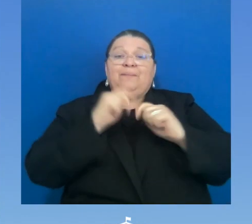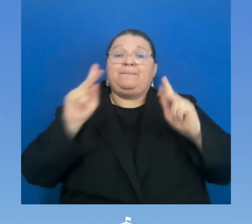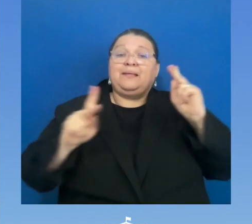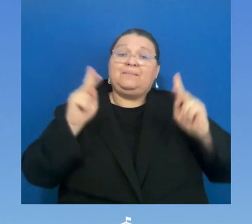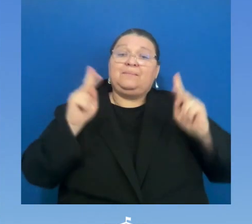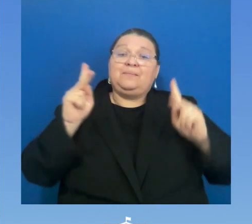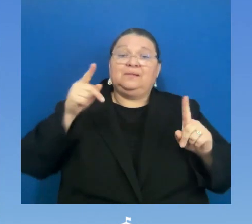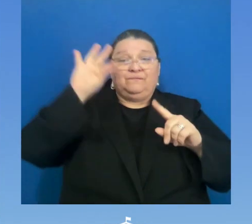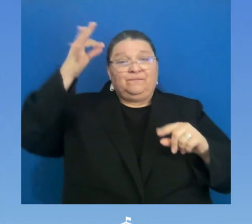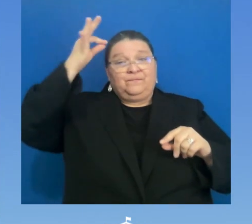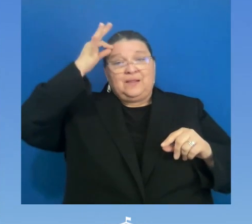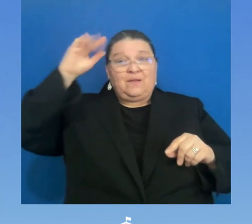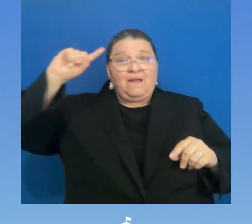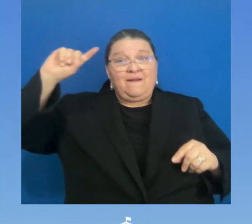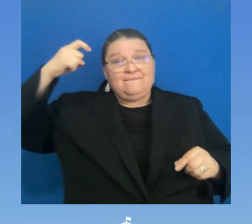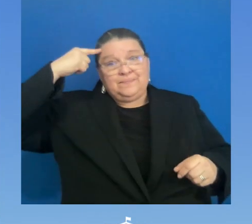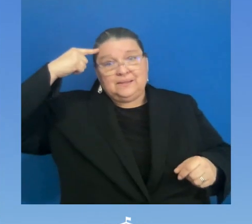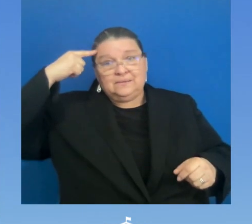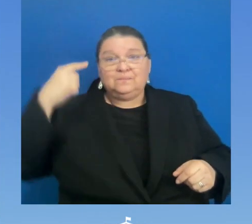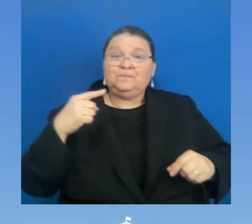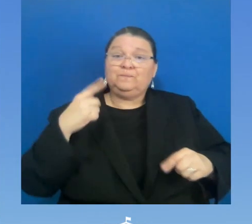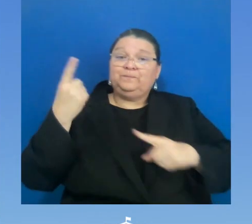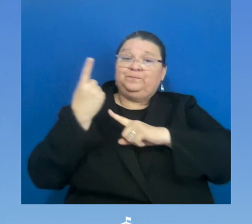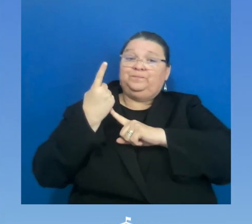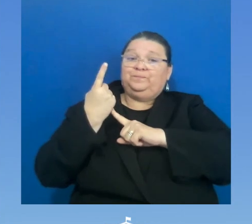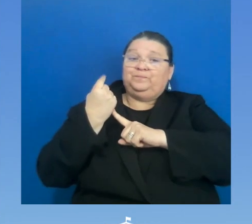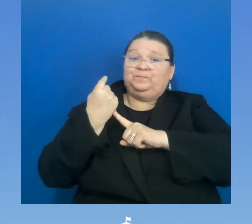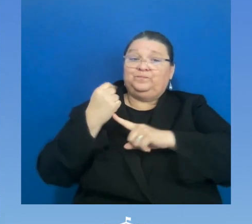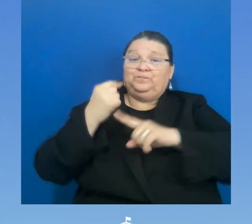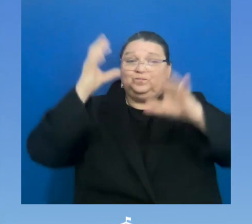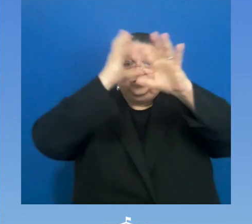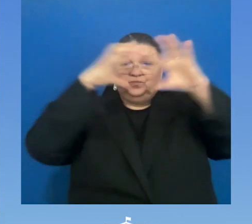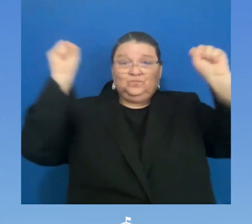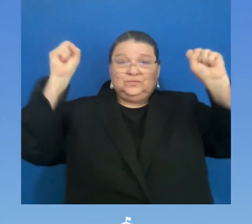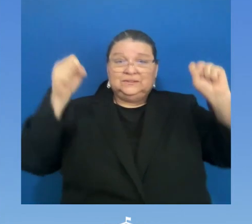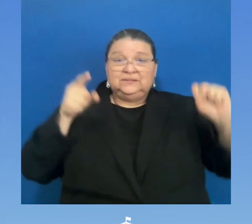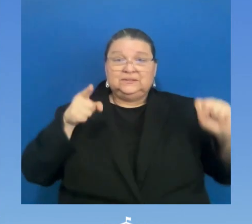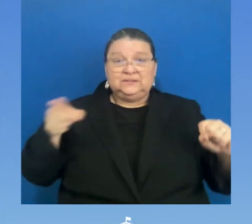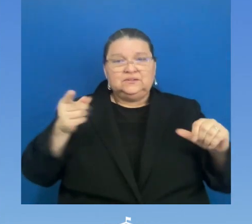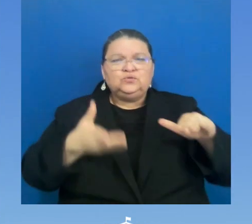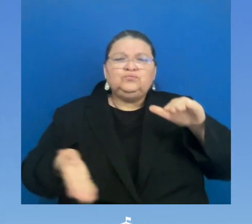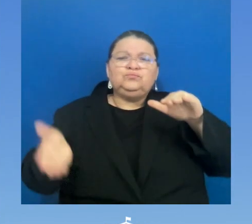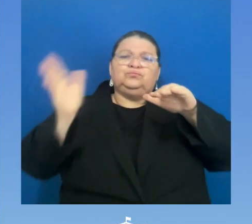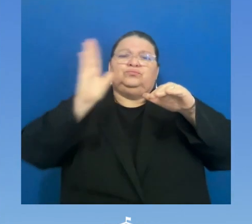for federal contractors to $15 an hour. It might sound crazy that we had workers working for the federal government that were being paid